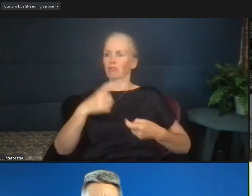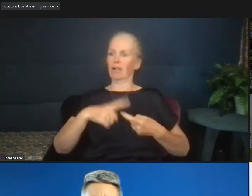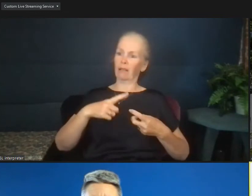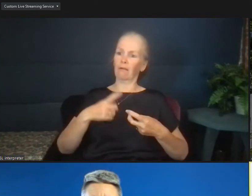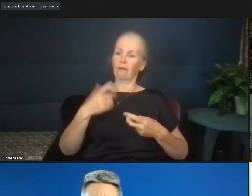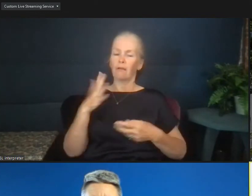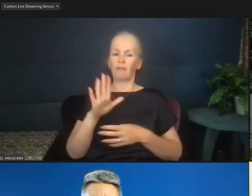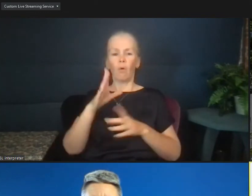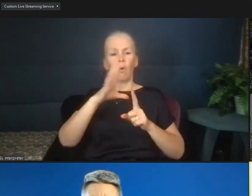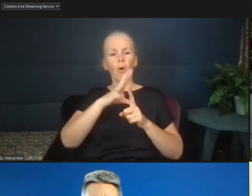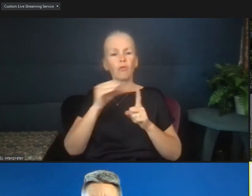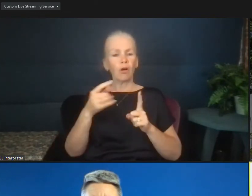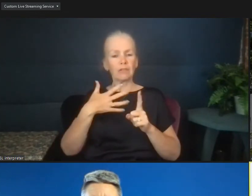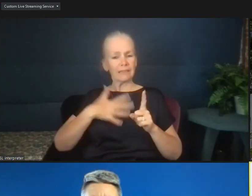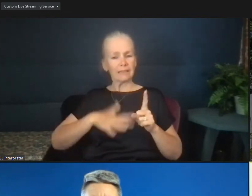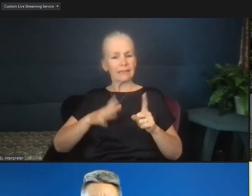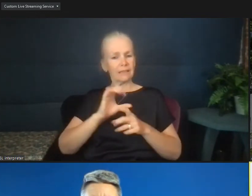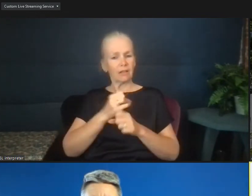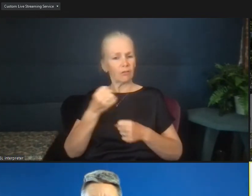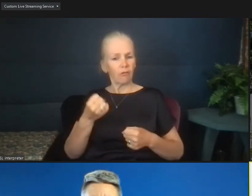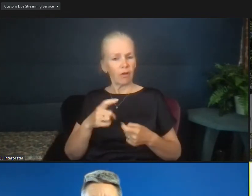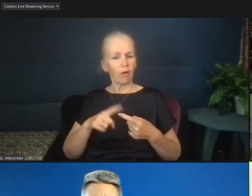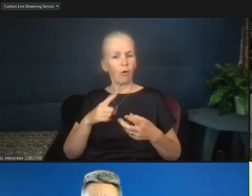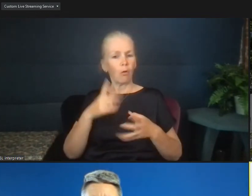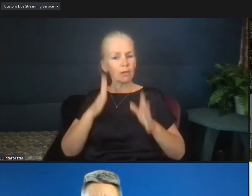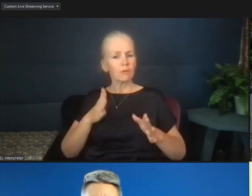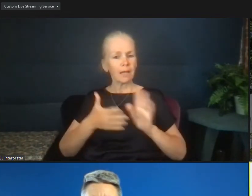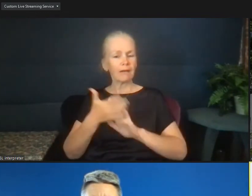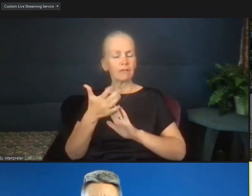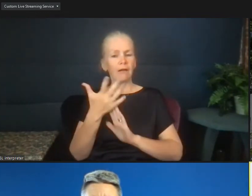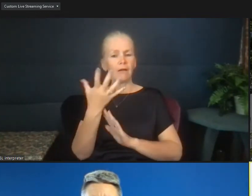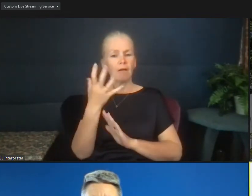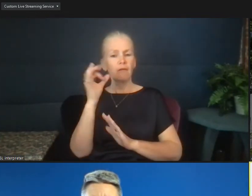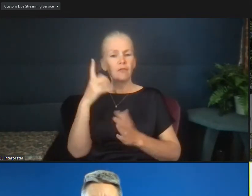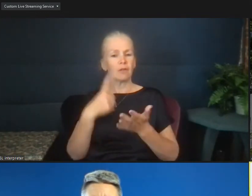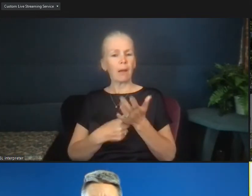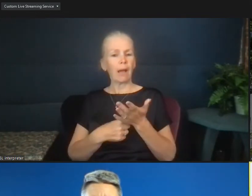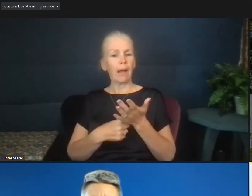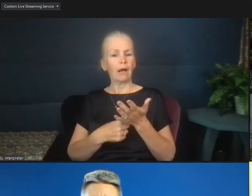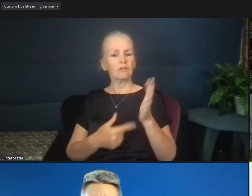that really doesn't need a degree, or must be able to carry 50lbs to interview an office worker,